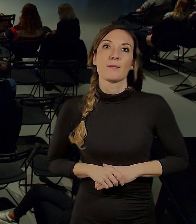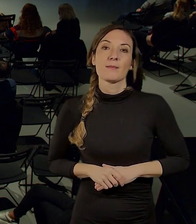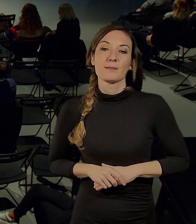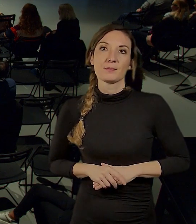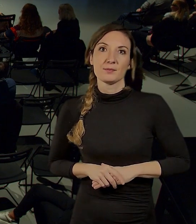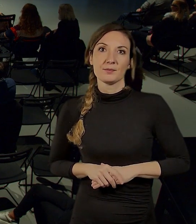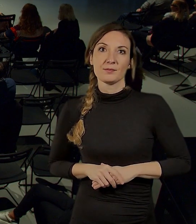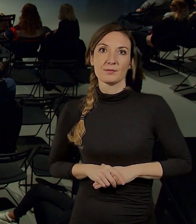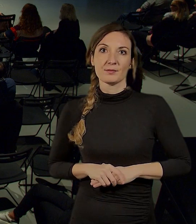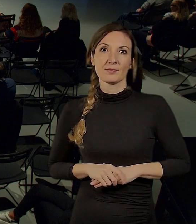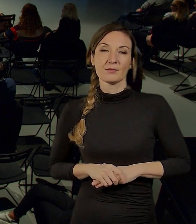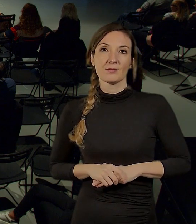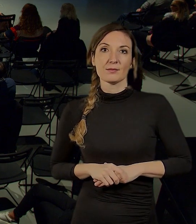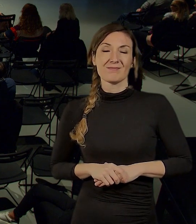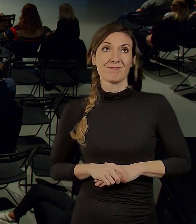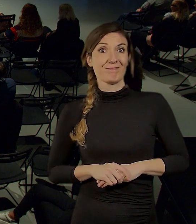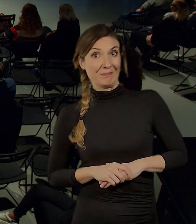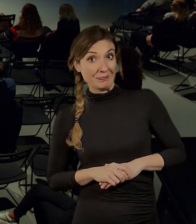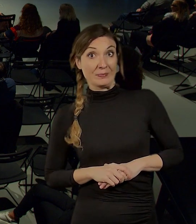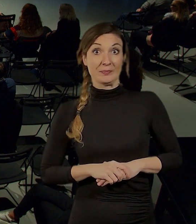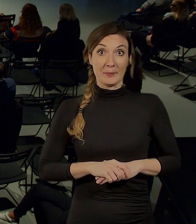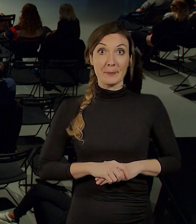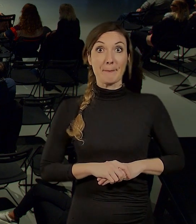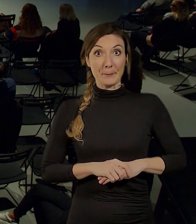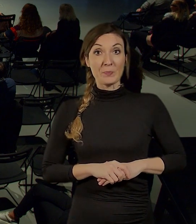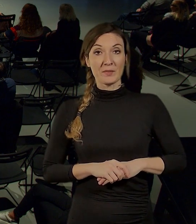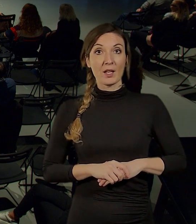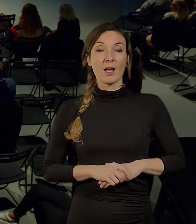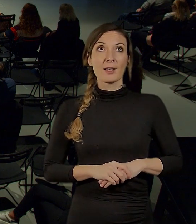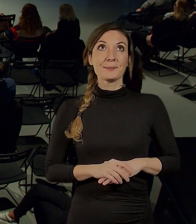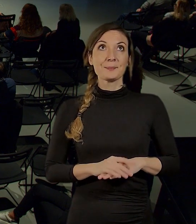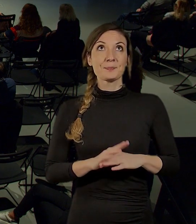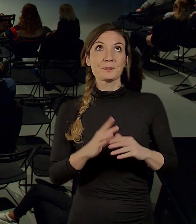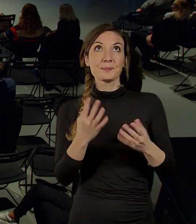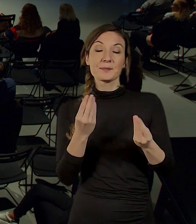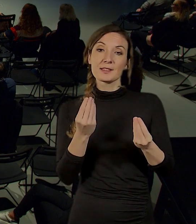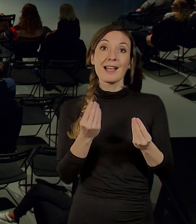And we are able to sell it for 400,000. Thank you very much. Míša, can you respond?